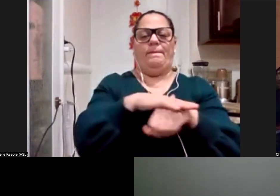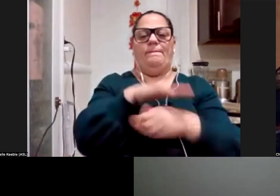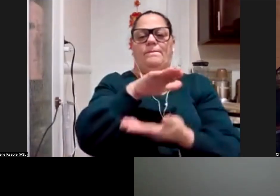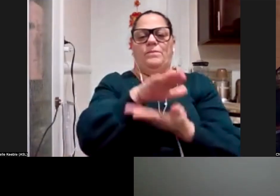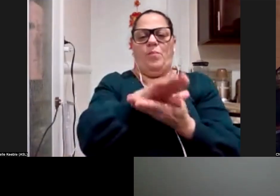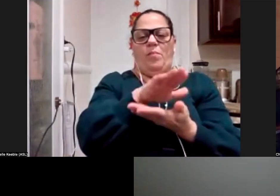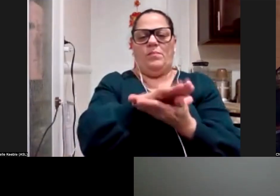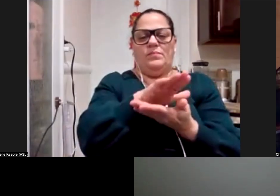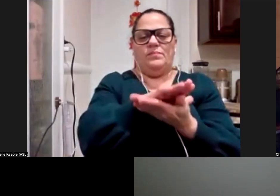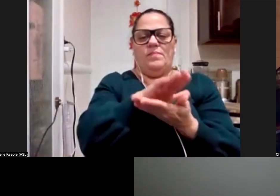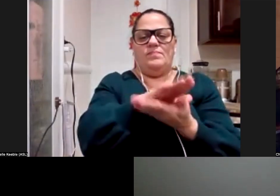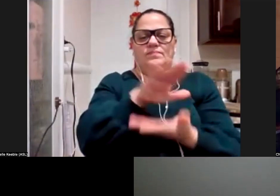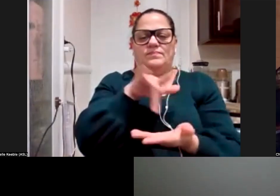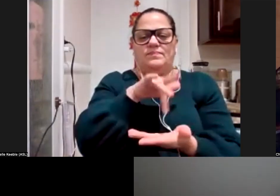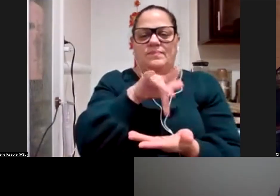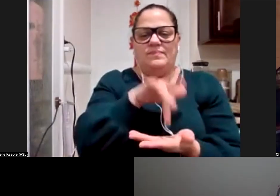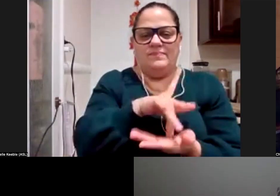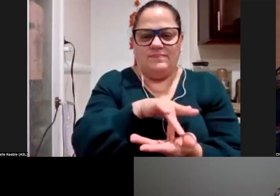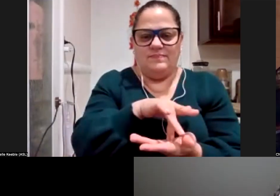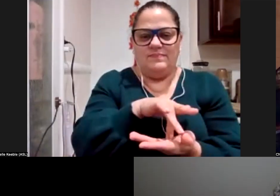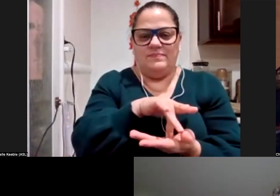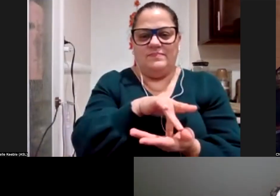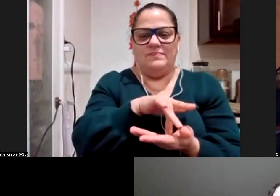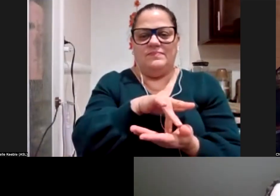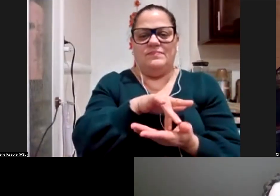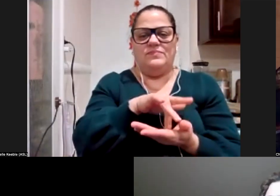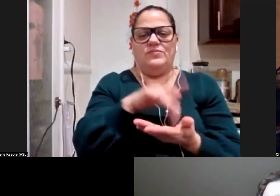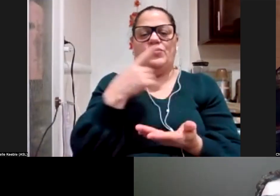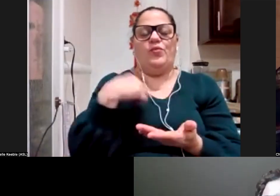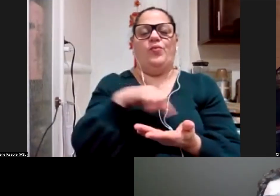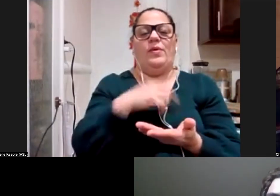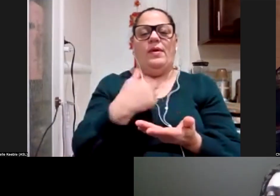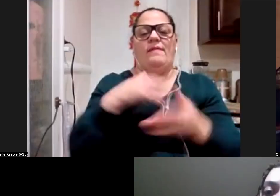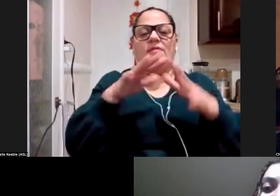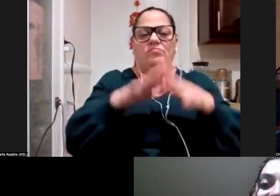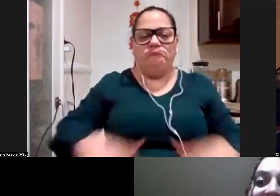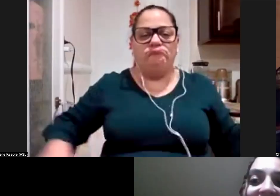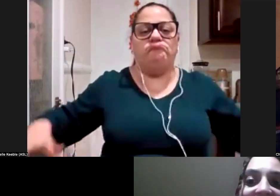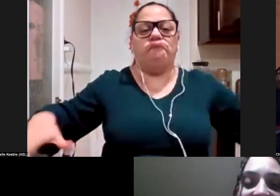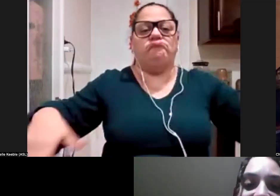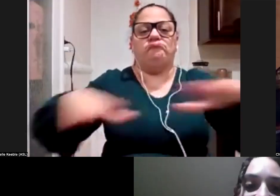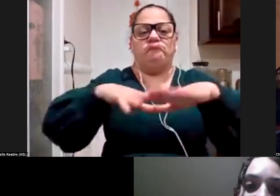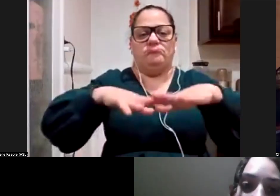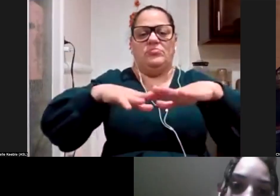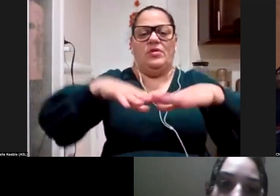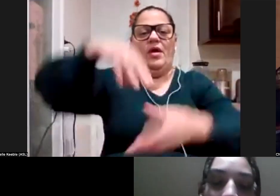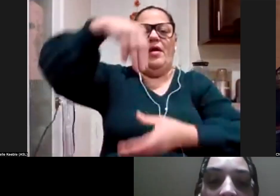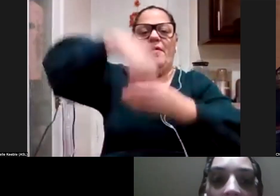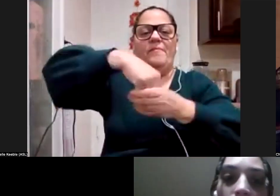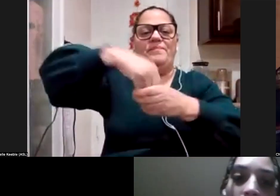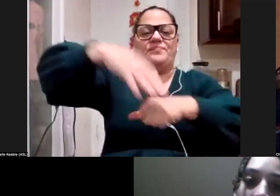of the center of so we're a big campus so it literally is in its own space. It will have